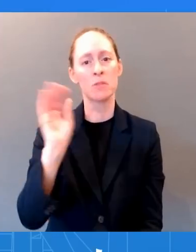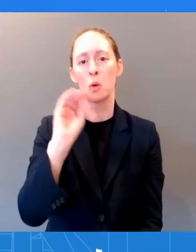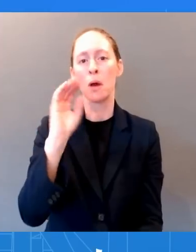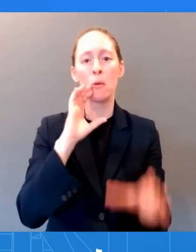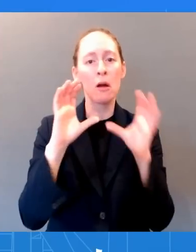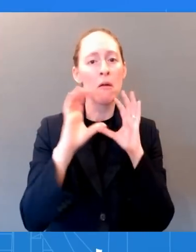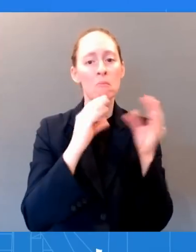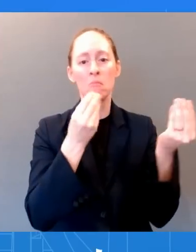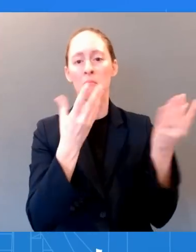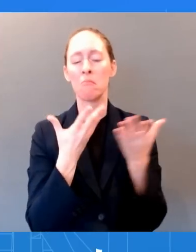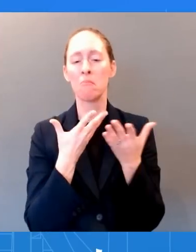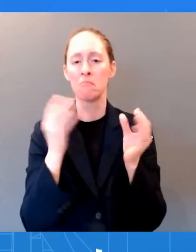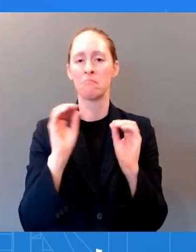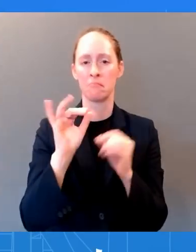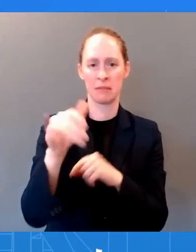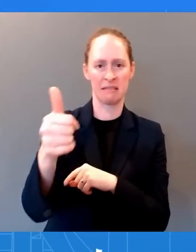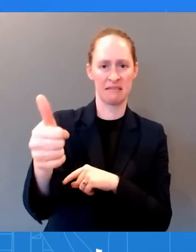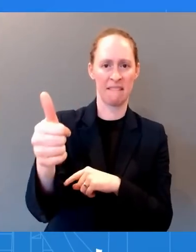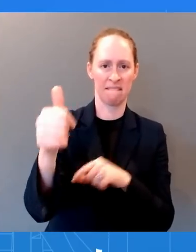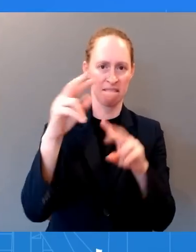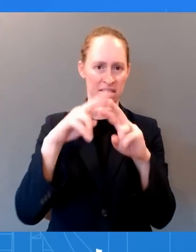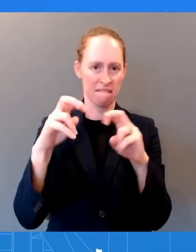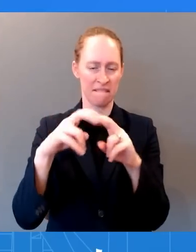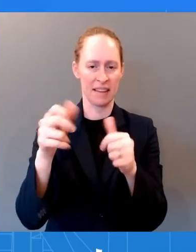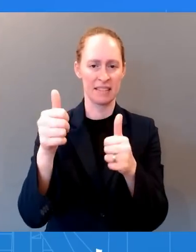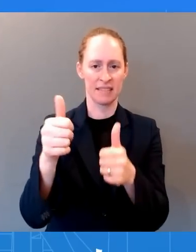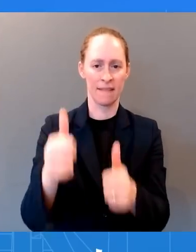That is something that they're doing as it relates